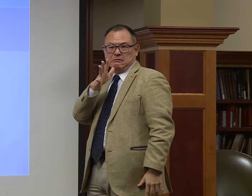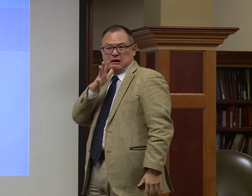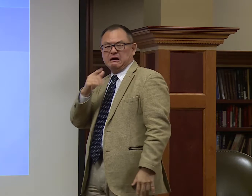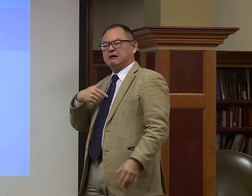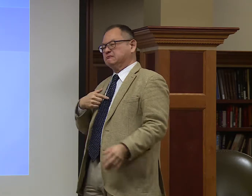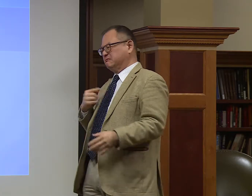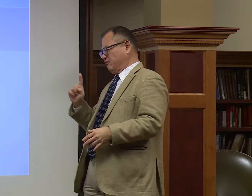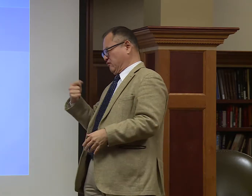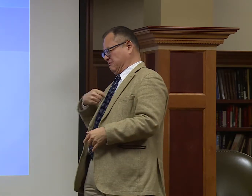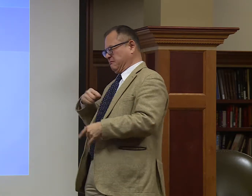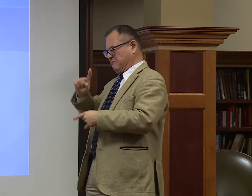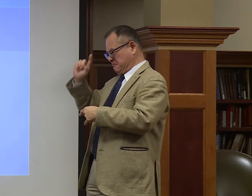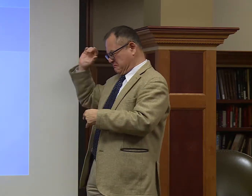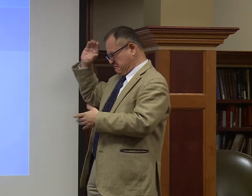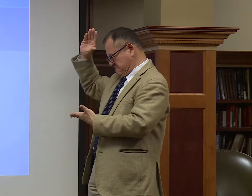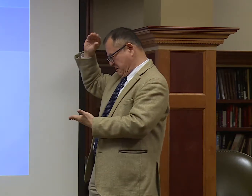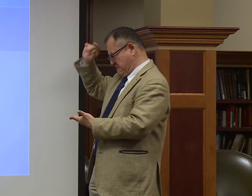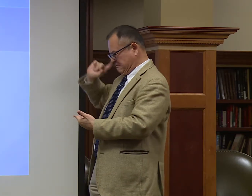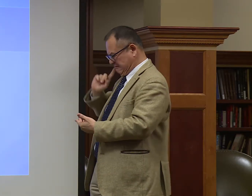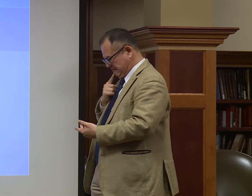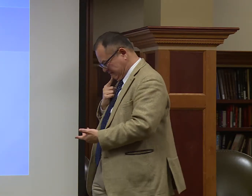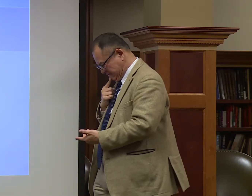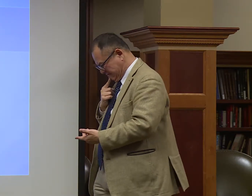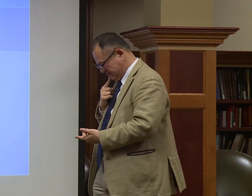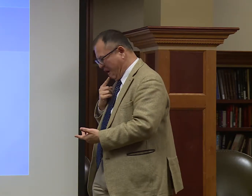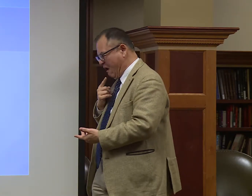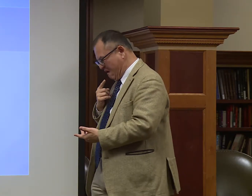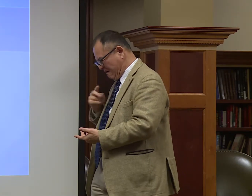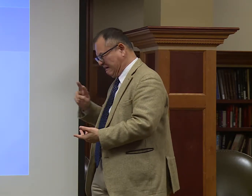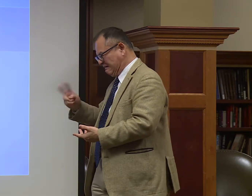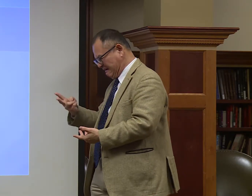So I was the first child born to my parents, a boy,